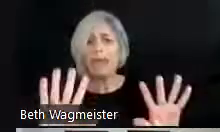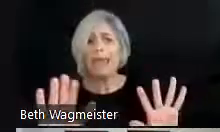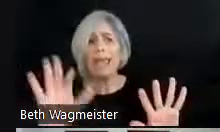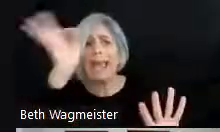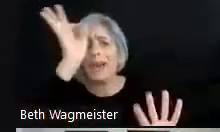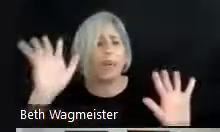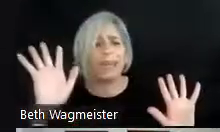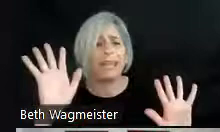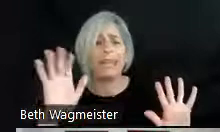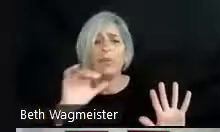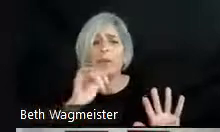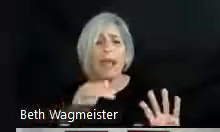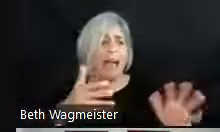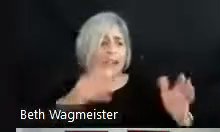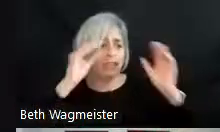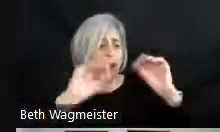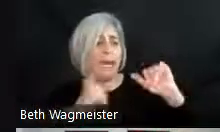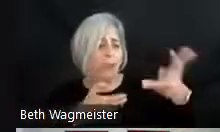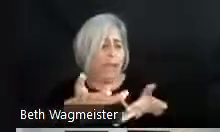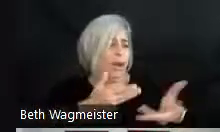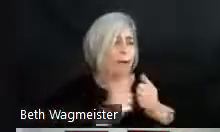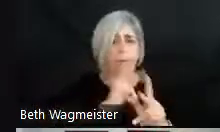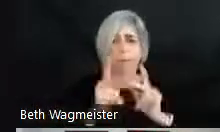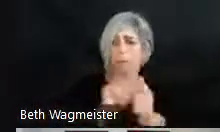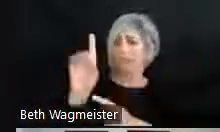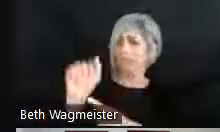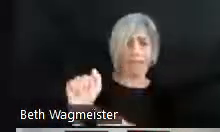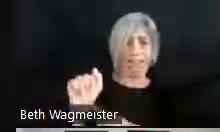we're not taught how to interact around people with disabilities in our day to day lives.